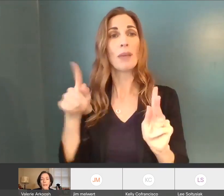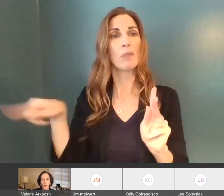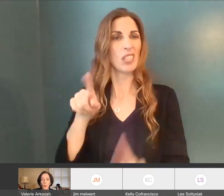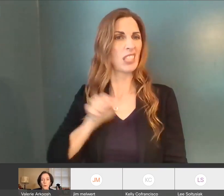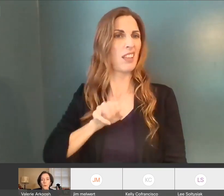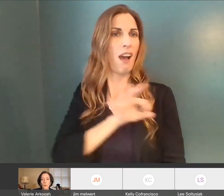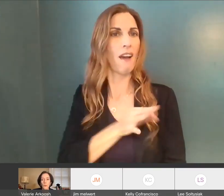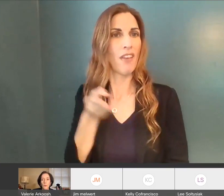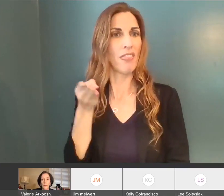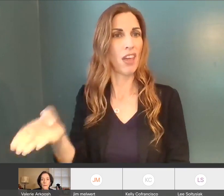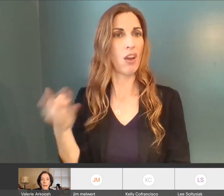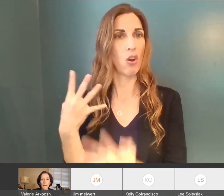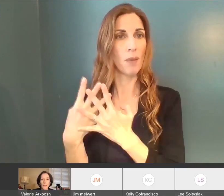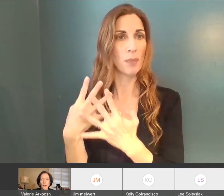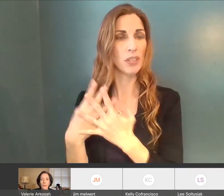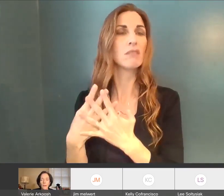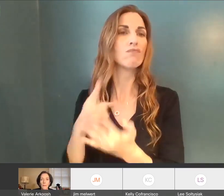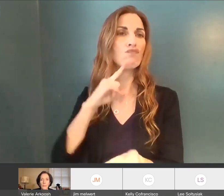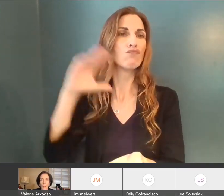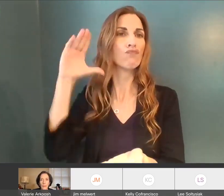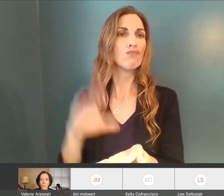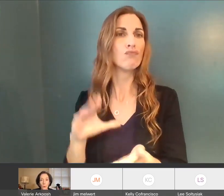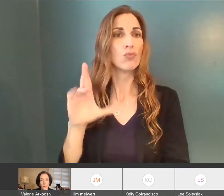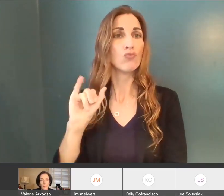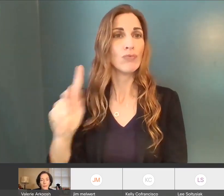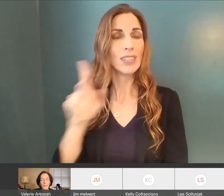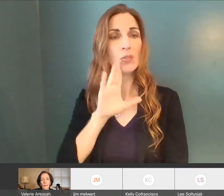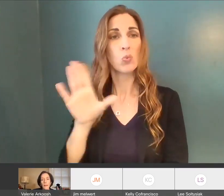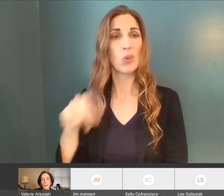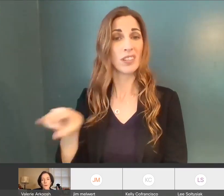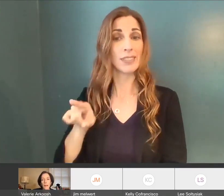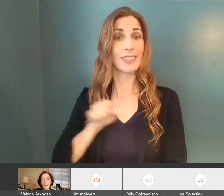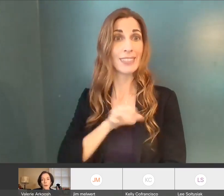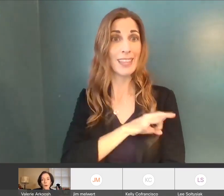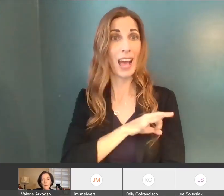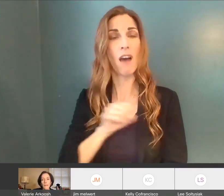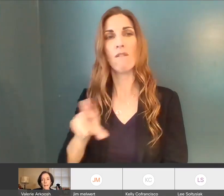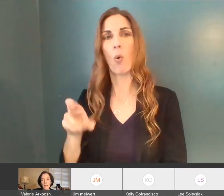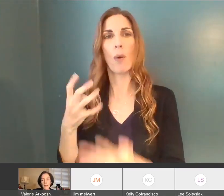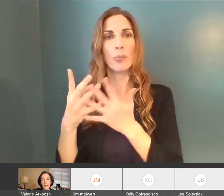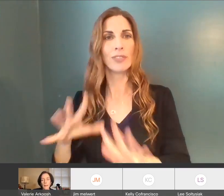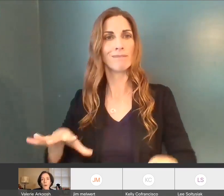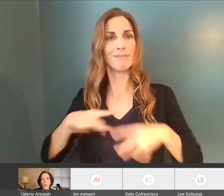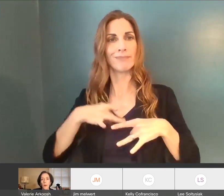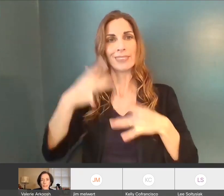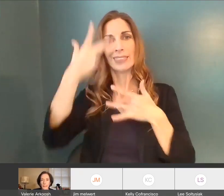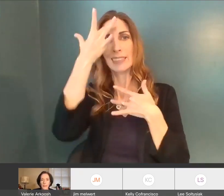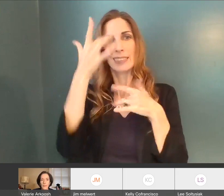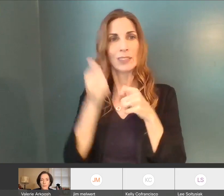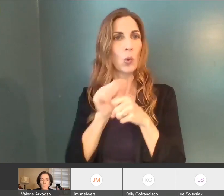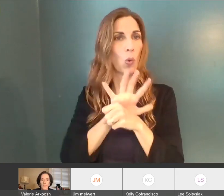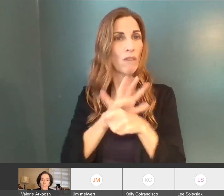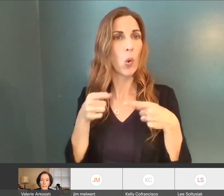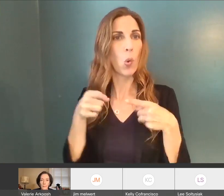in order to reduce the likelihood of staff or inmates contracting COVID-19 while in the facility.